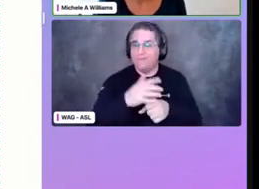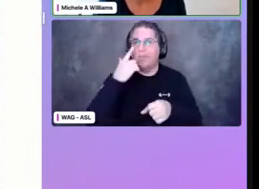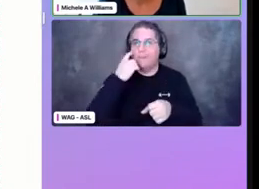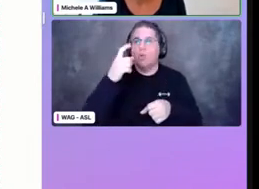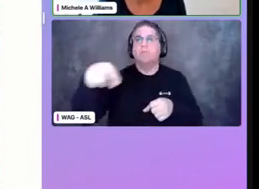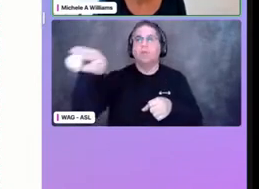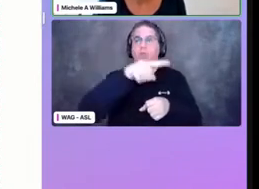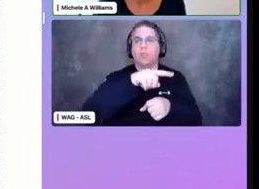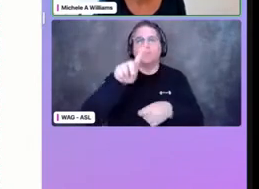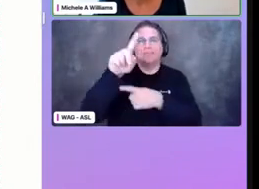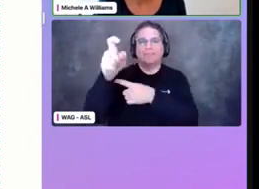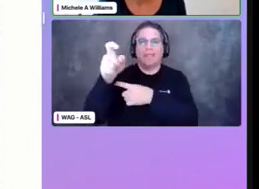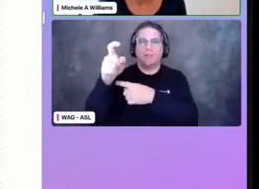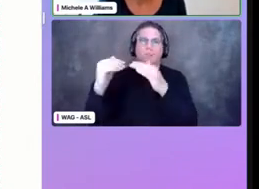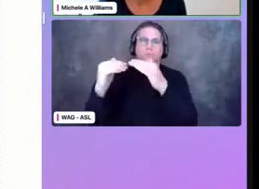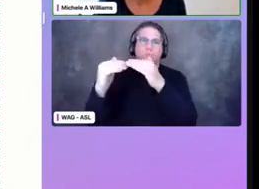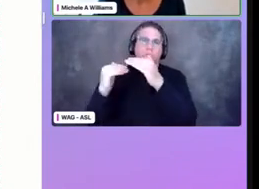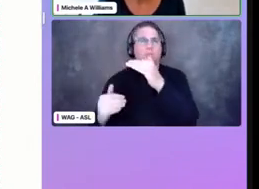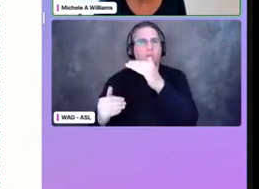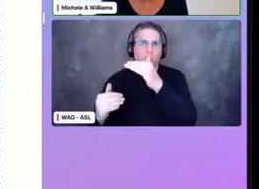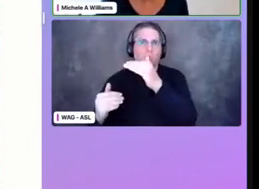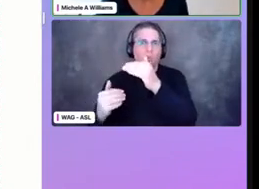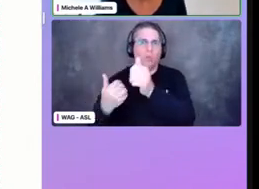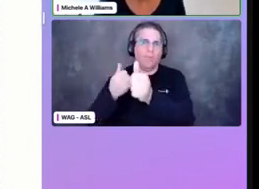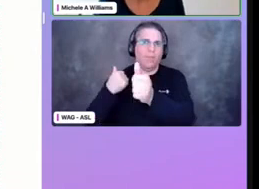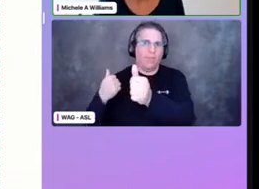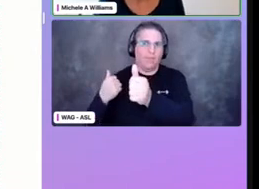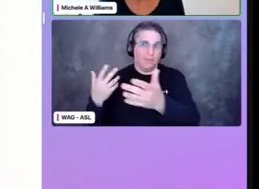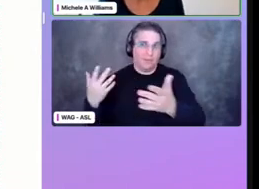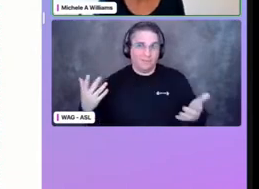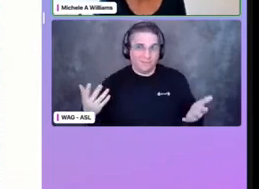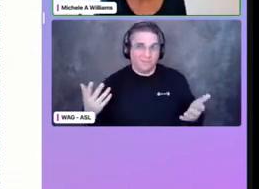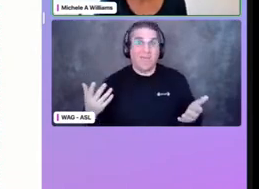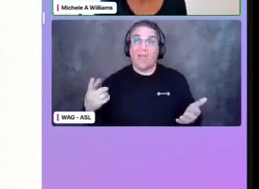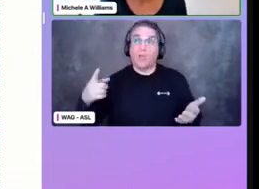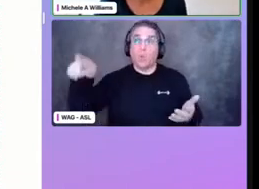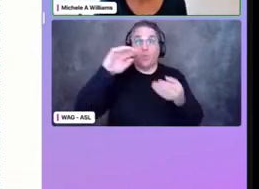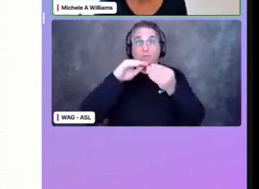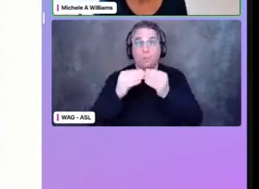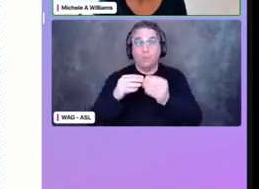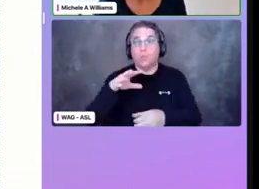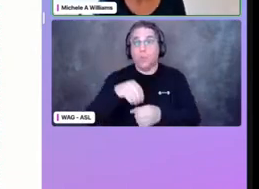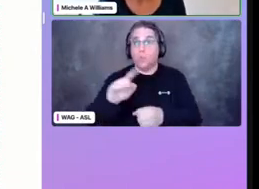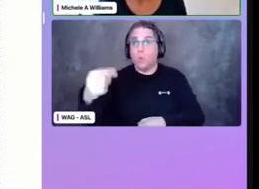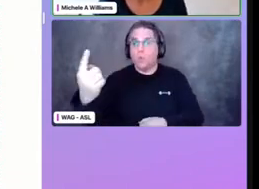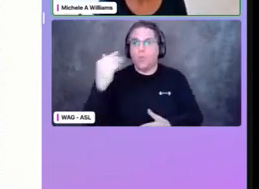disabilities as much as they probably should or can. Because those don't much have as diagnosis, and accounting